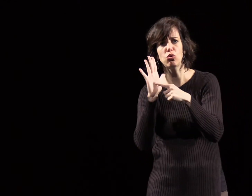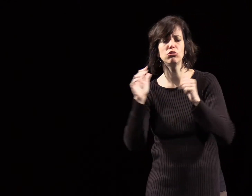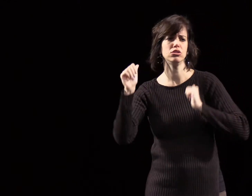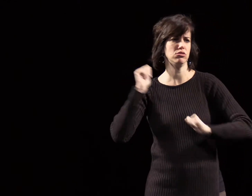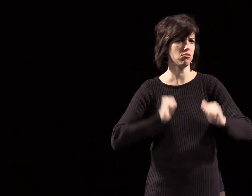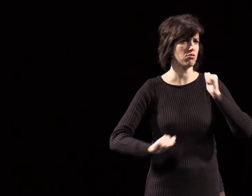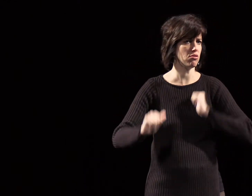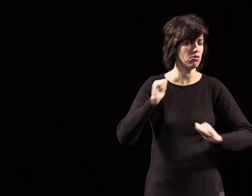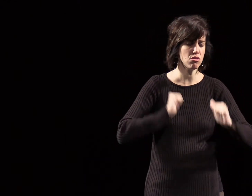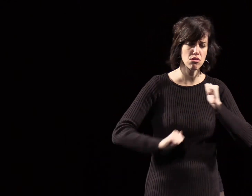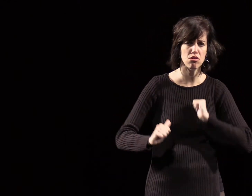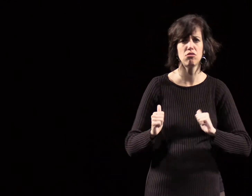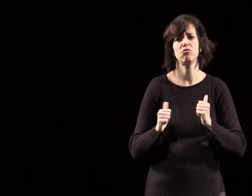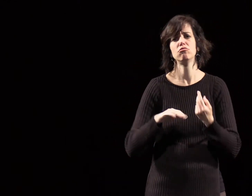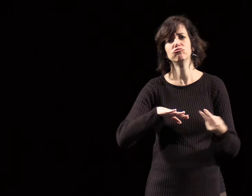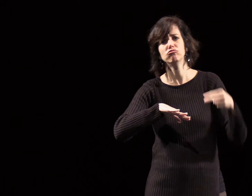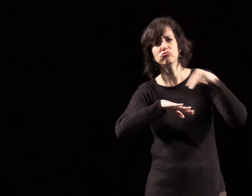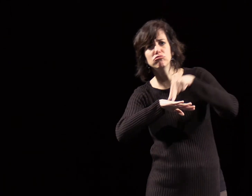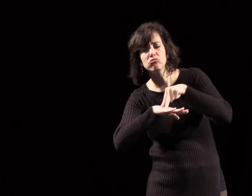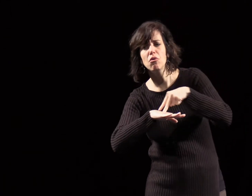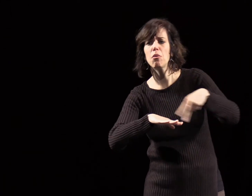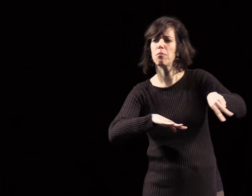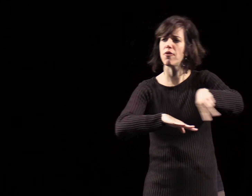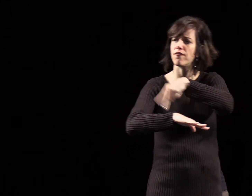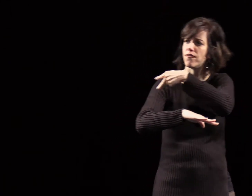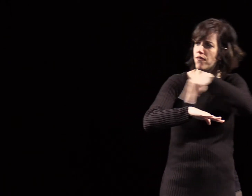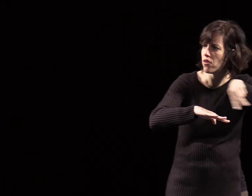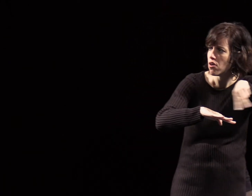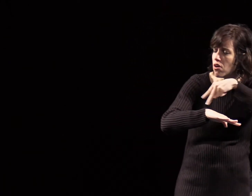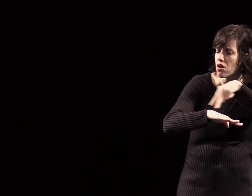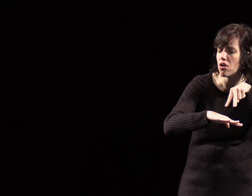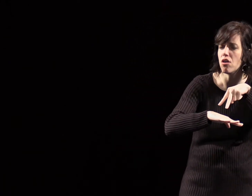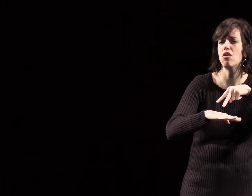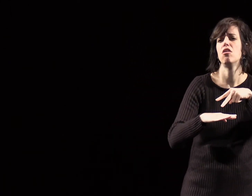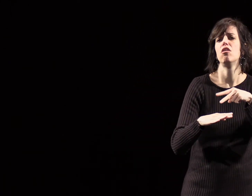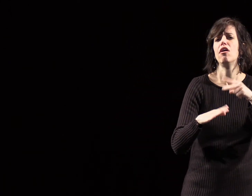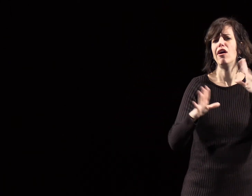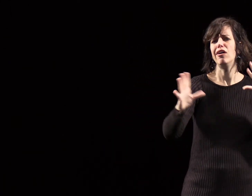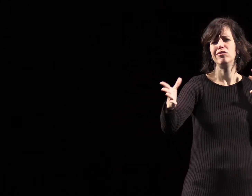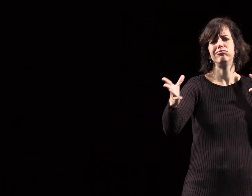Now, I traveled throughout Brazil doing different performances.